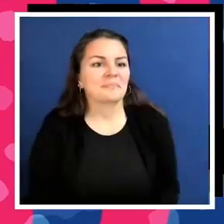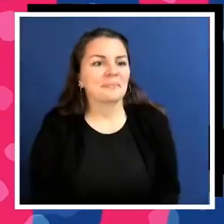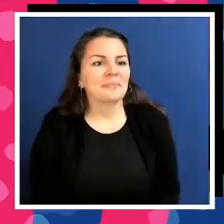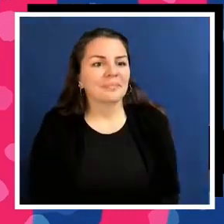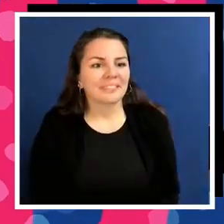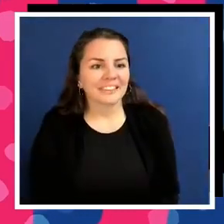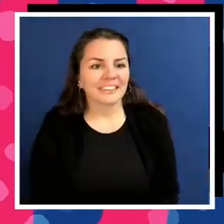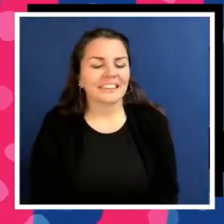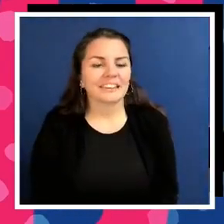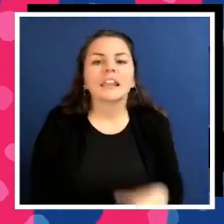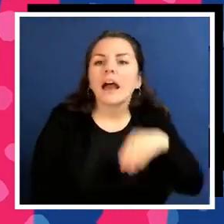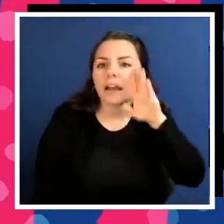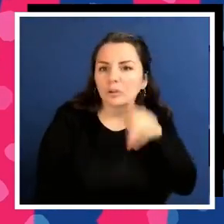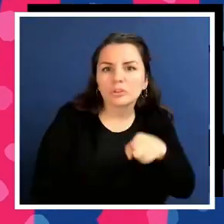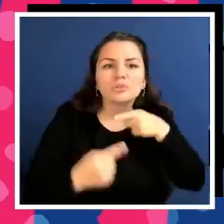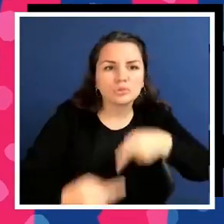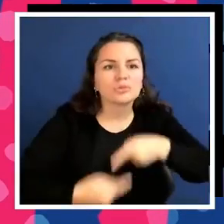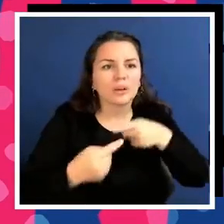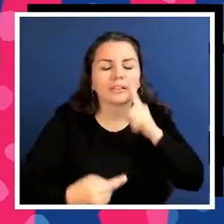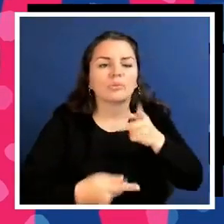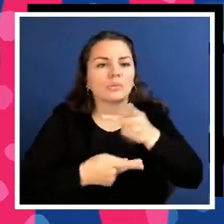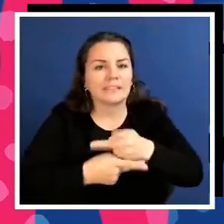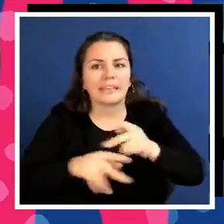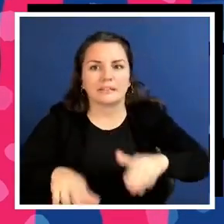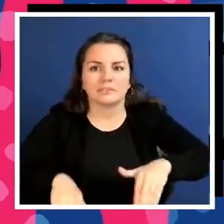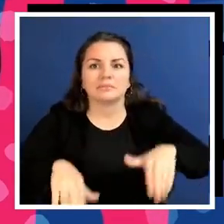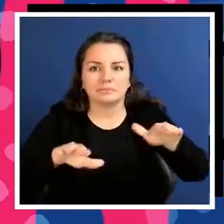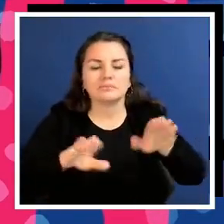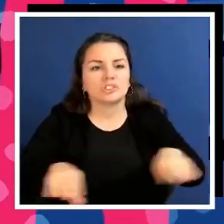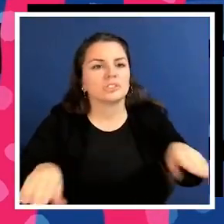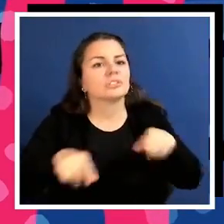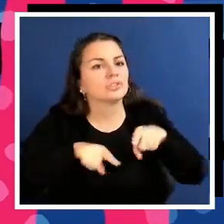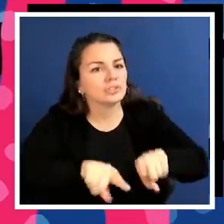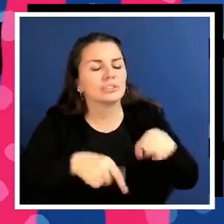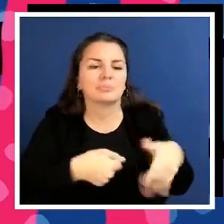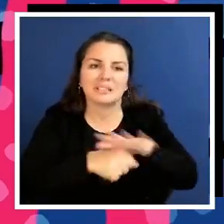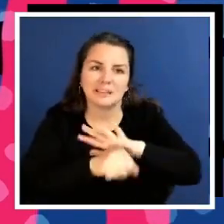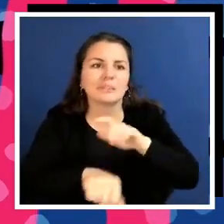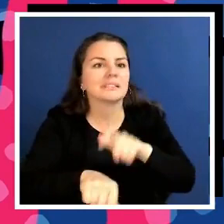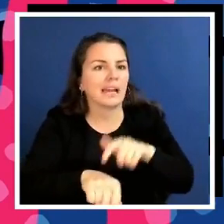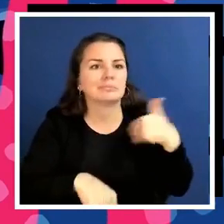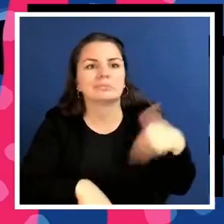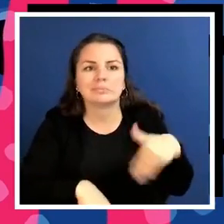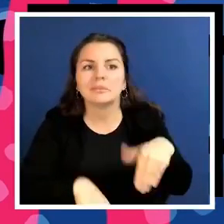PAYMENT. DURING JULY 15 CHECK THOSE BANK ACCOUNTS AND DON'T FORGET TO